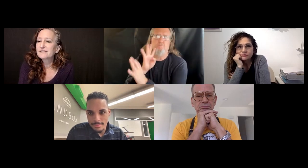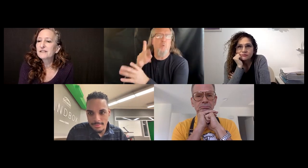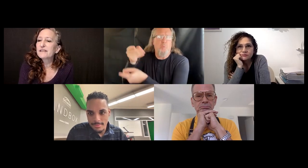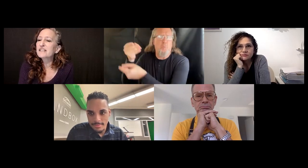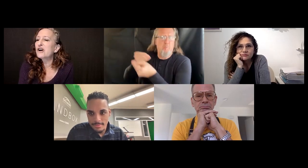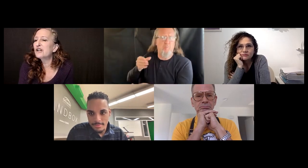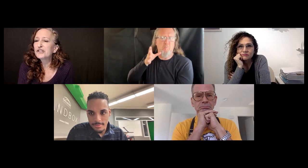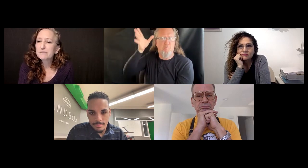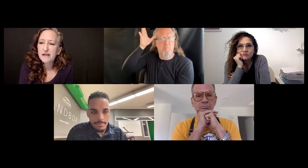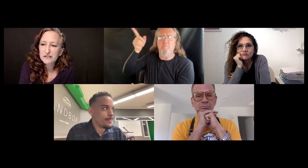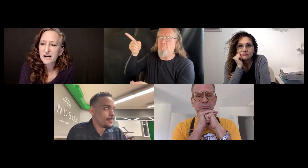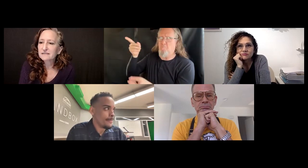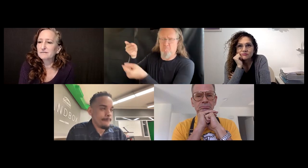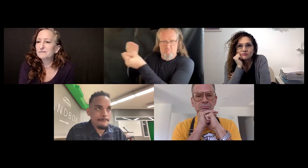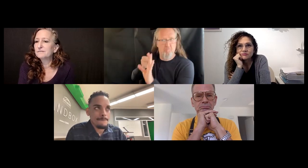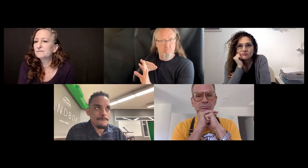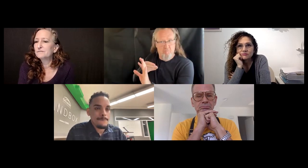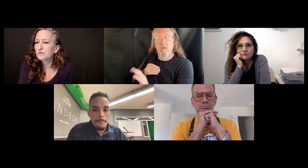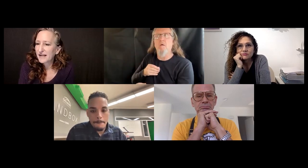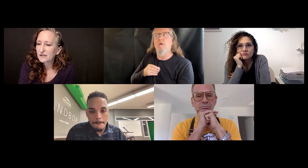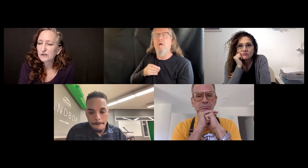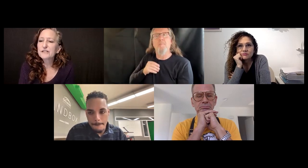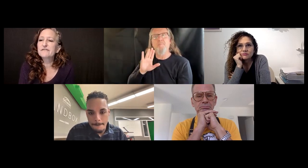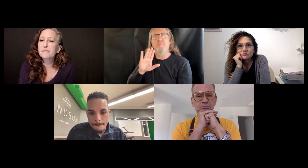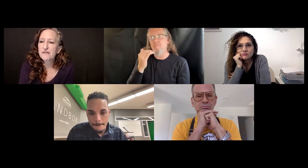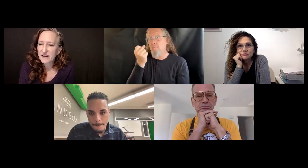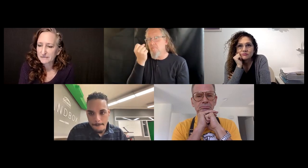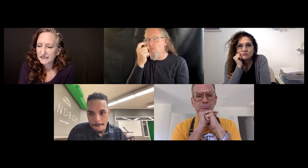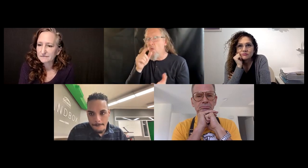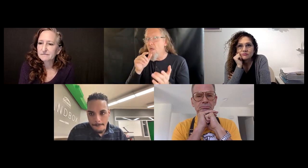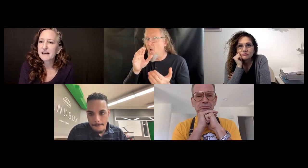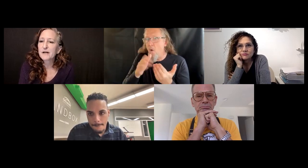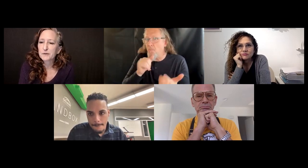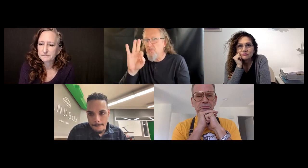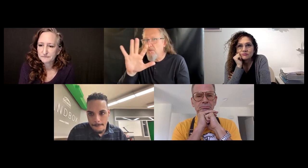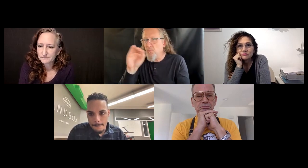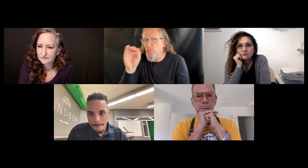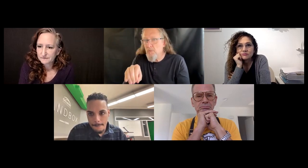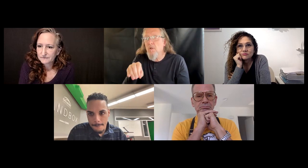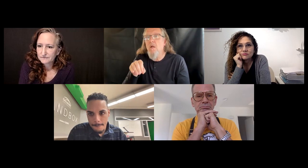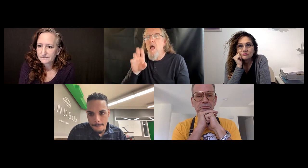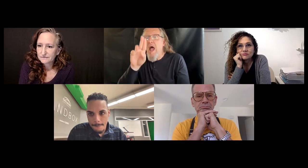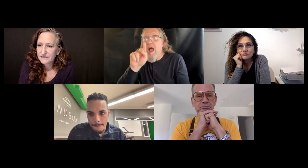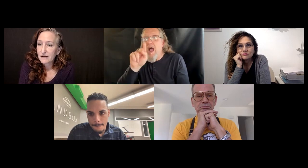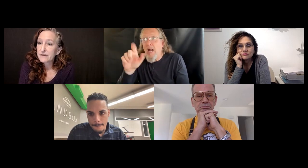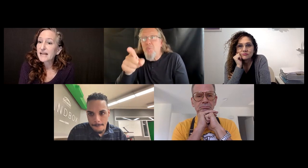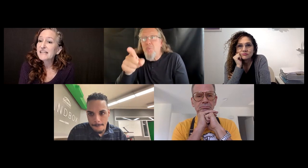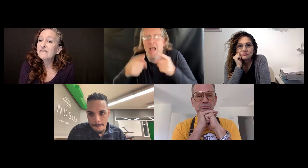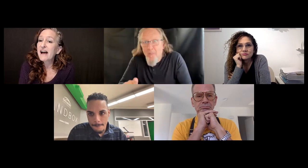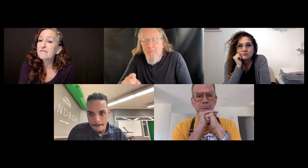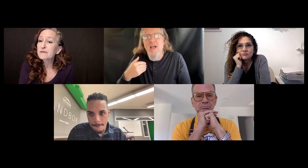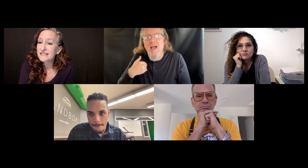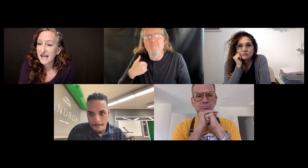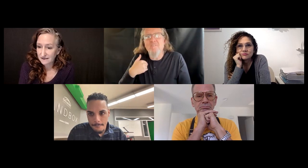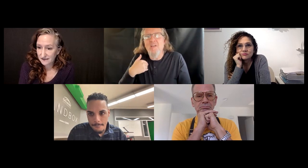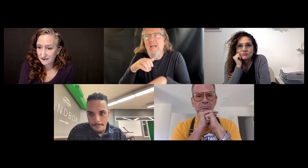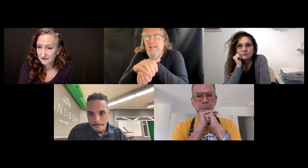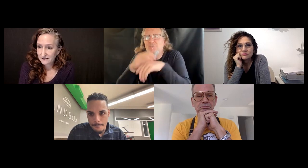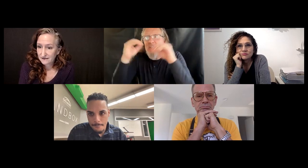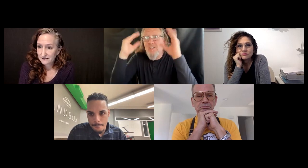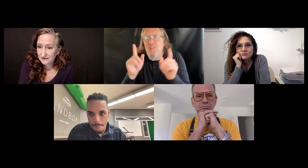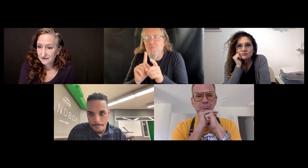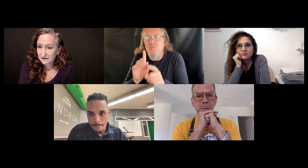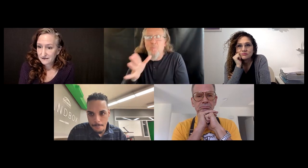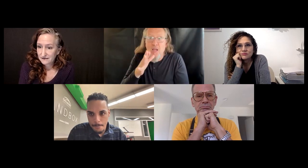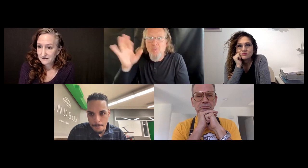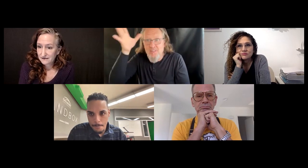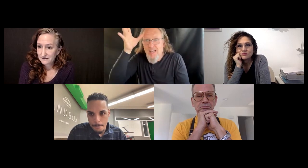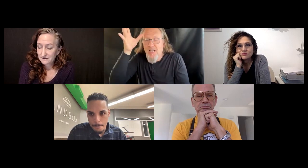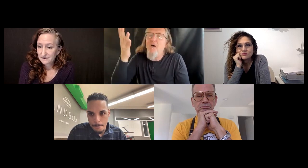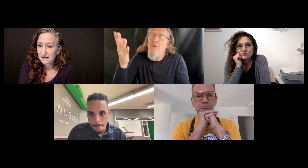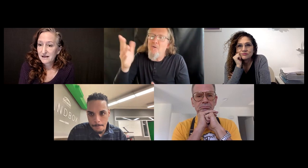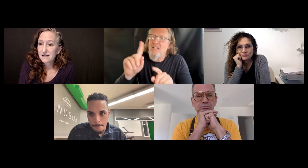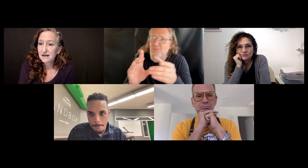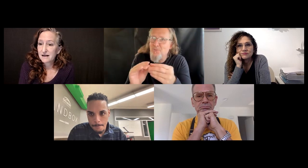That's called your mother tongue. Right? Yeah. You learned it from your family at home. Now, 95%